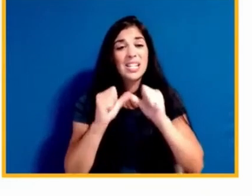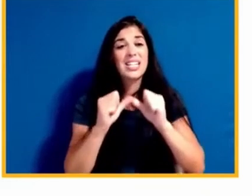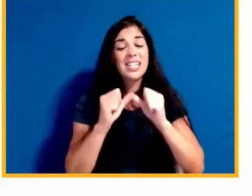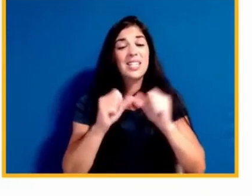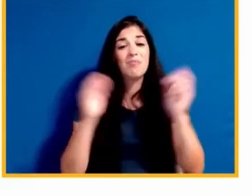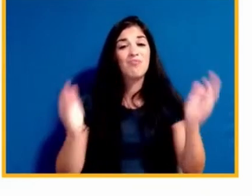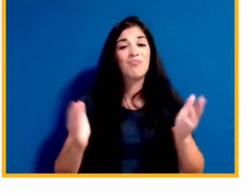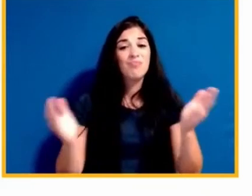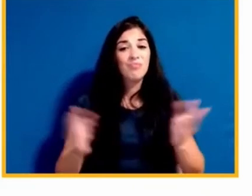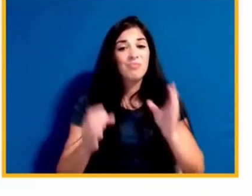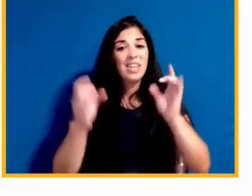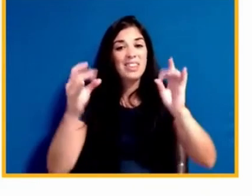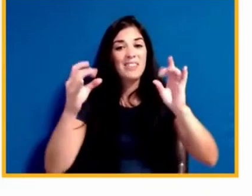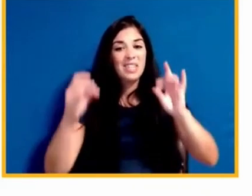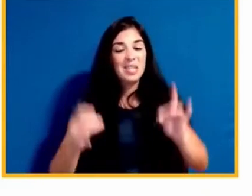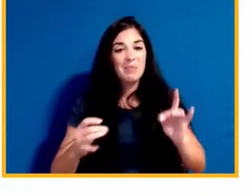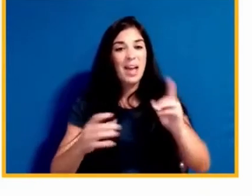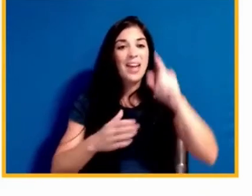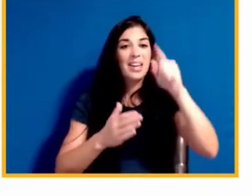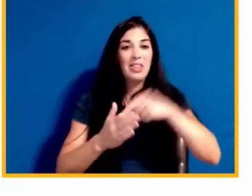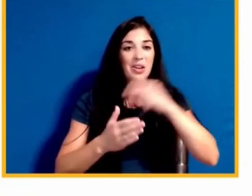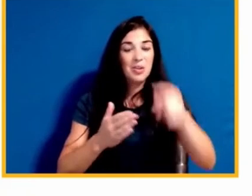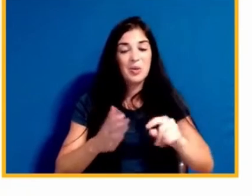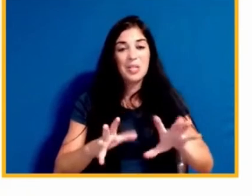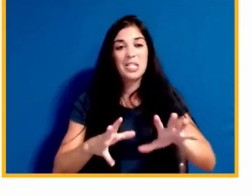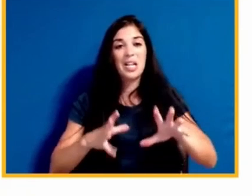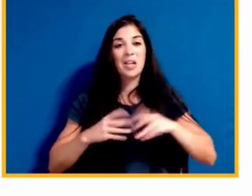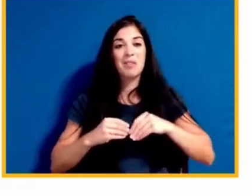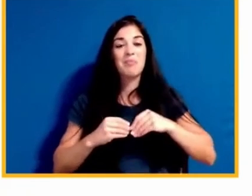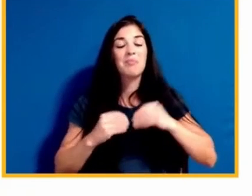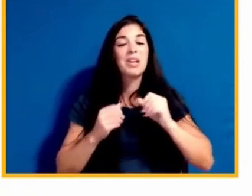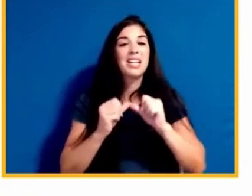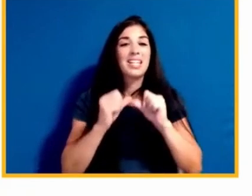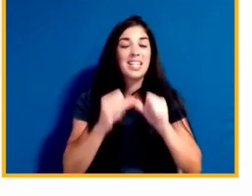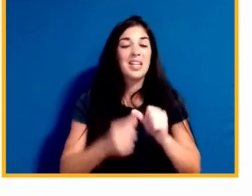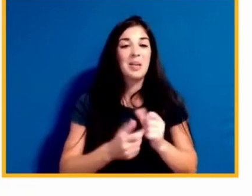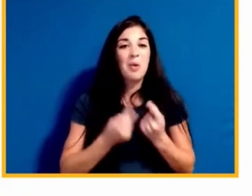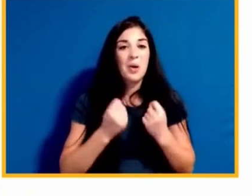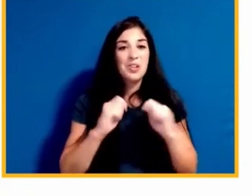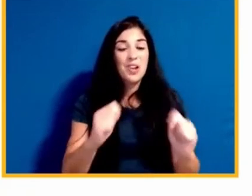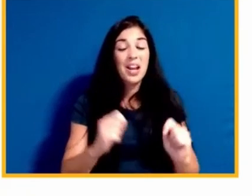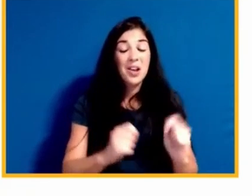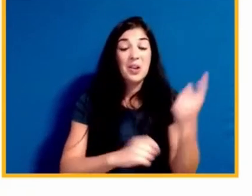the feedback and all the critique that you get, and you know, keep on trying out because one day you'll be